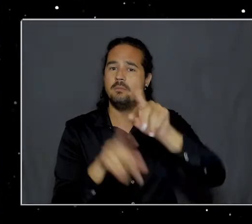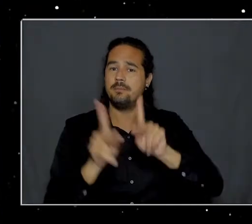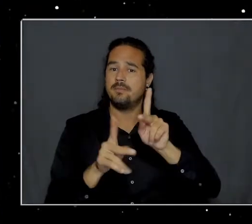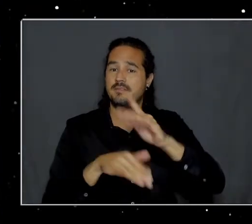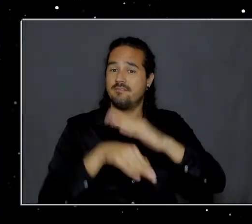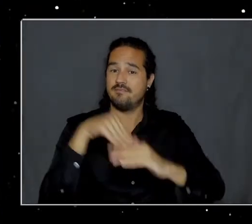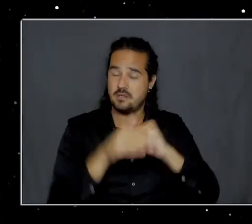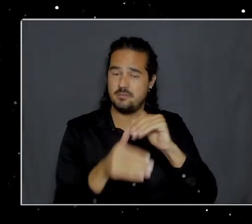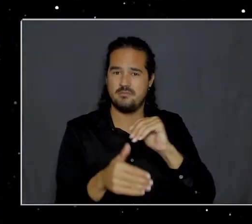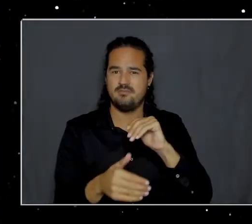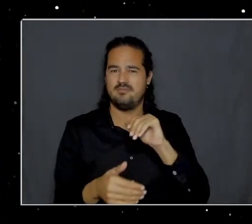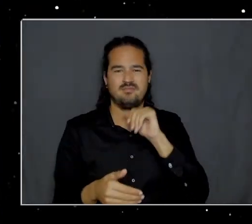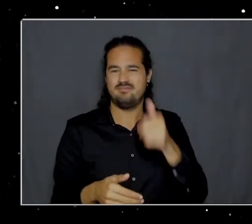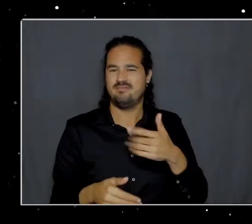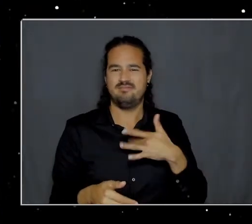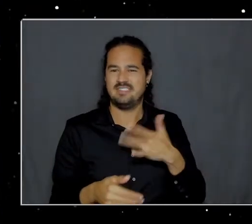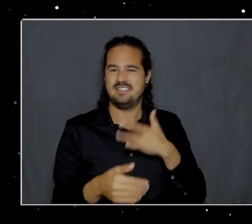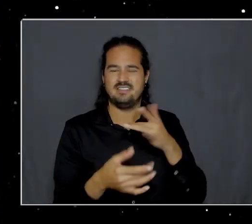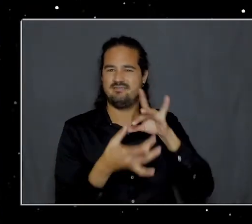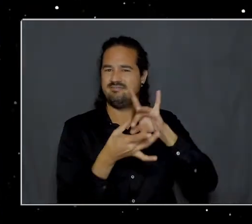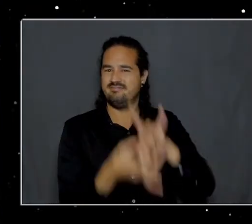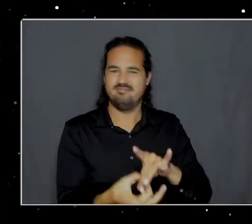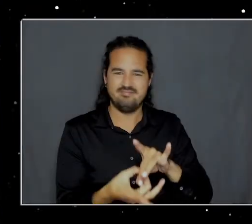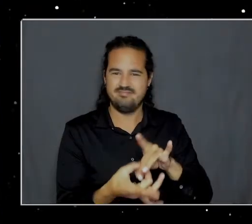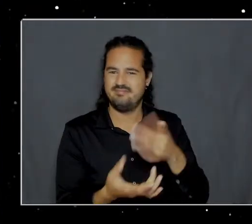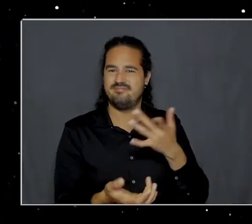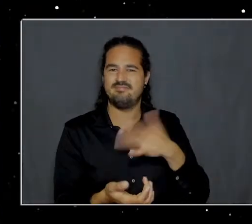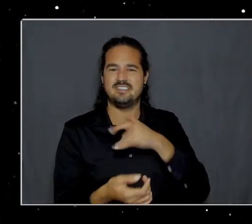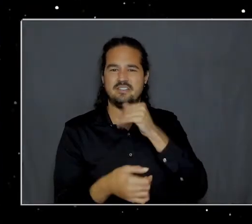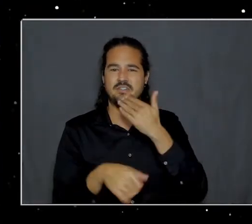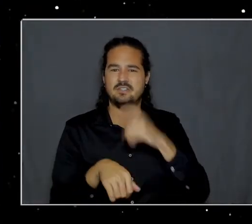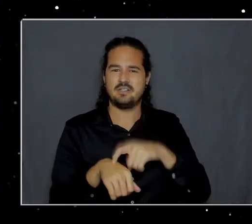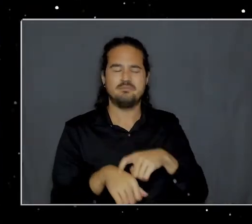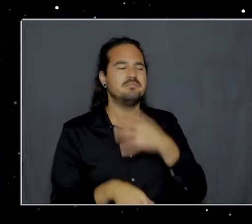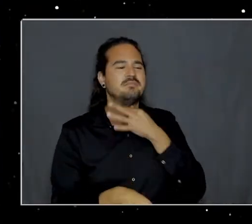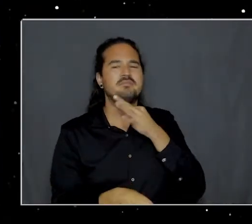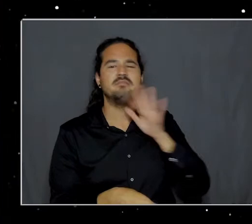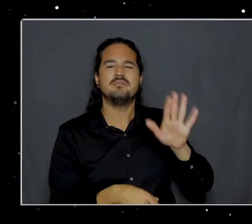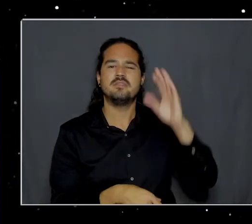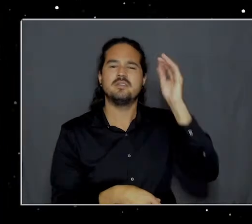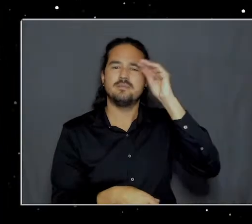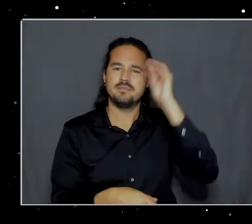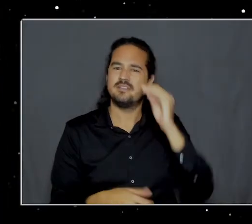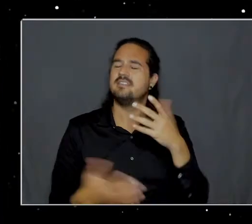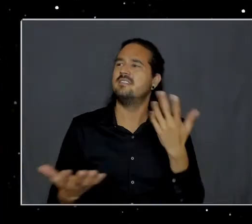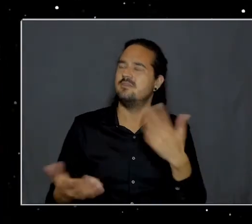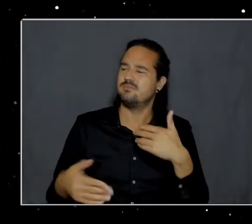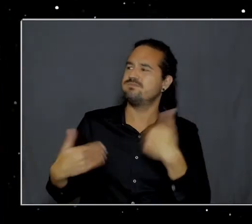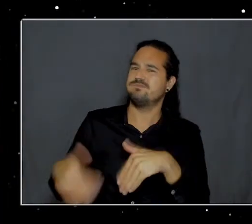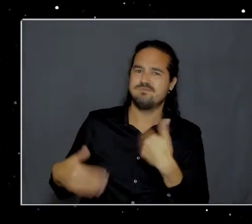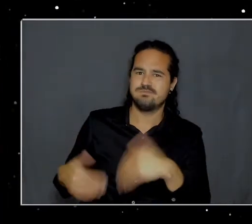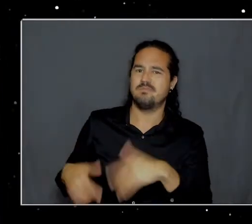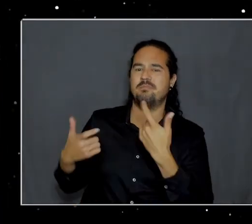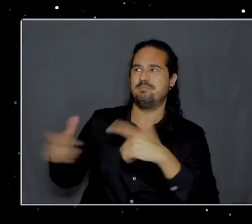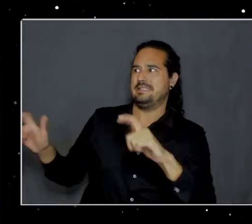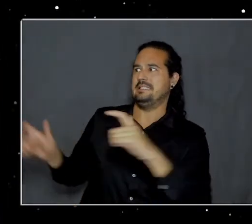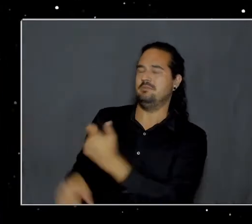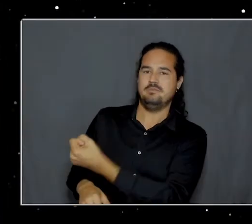THEY BELONG, THEY'LL NEVER GET TO THE GOOD TIME.